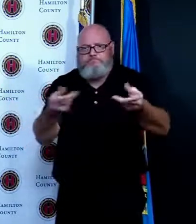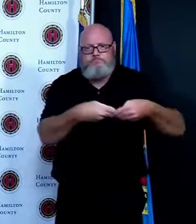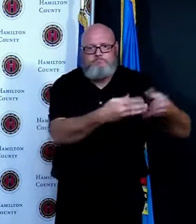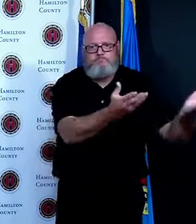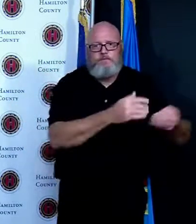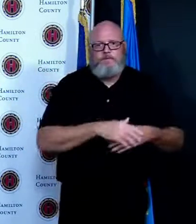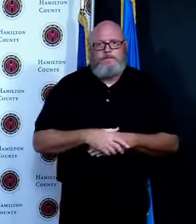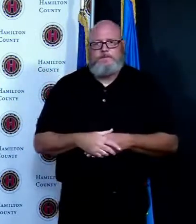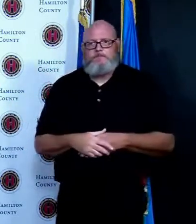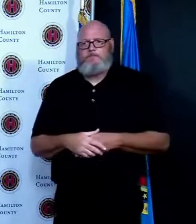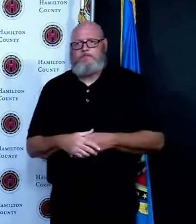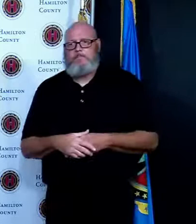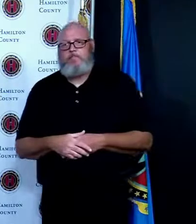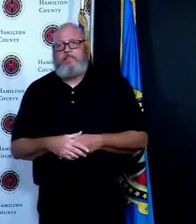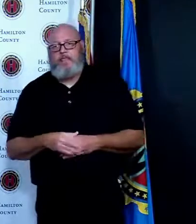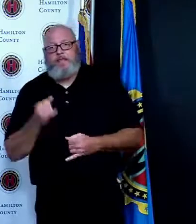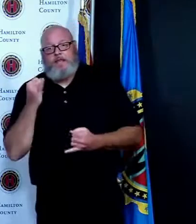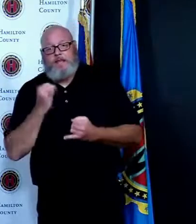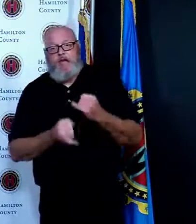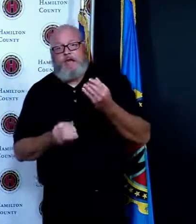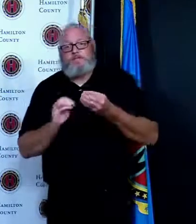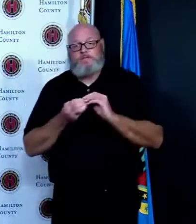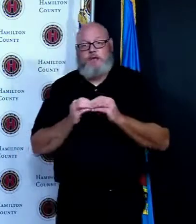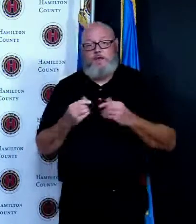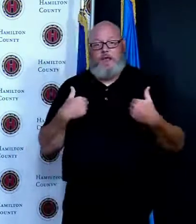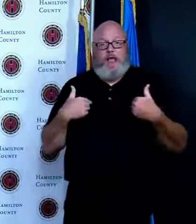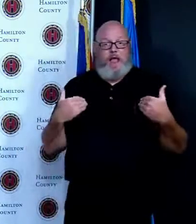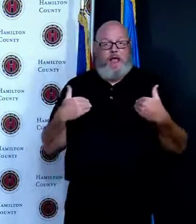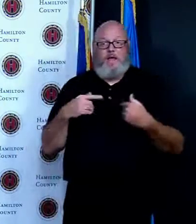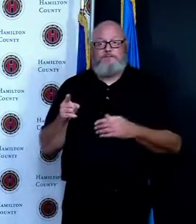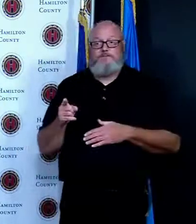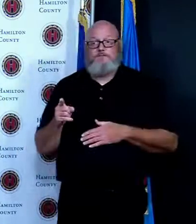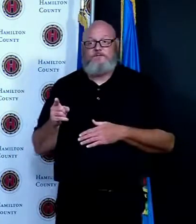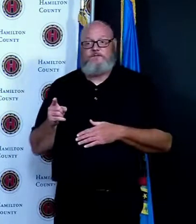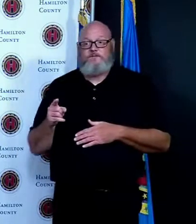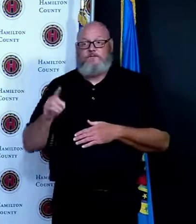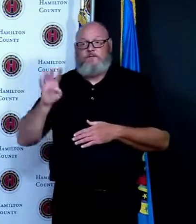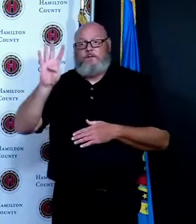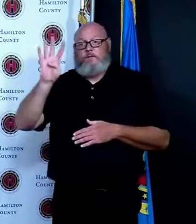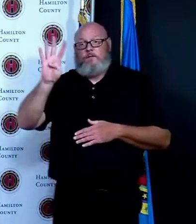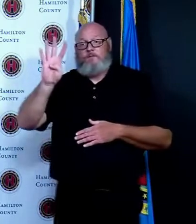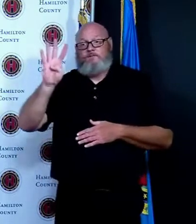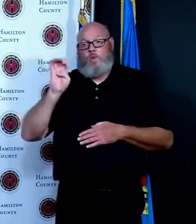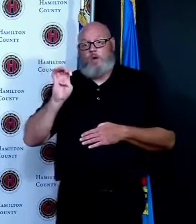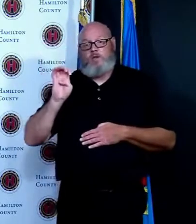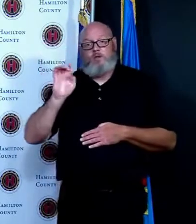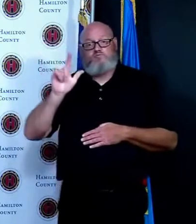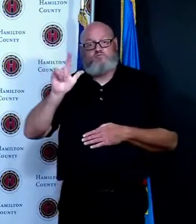the last number we have is we've helped at least 425 organizations with PPE and that ranges from